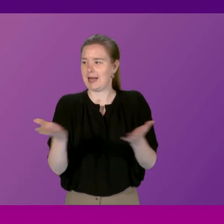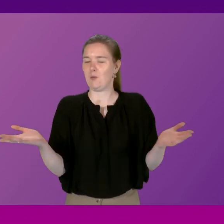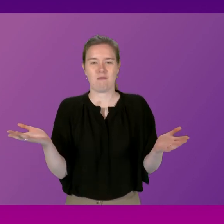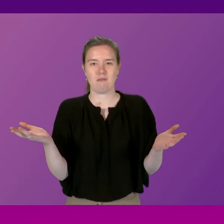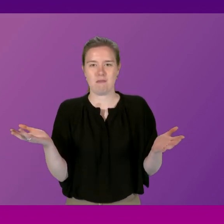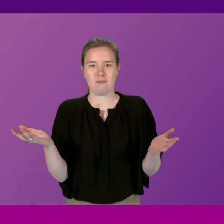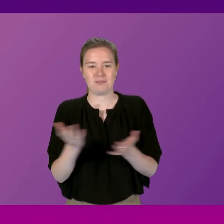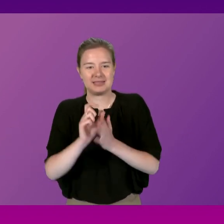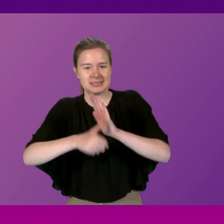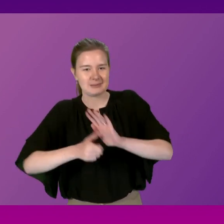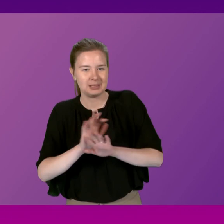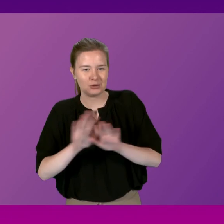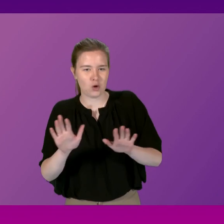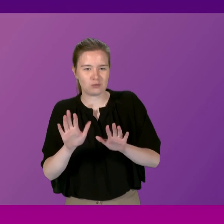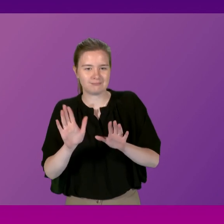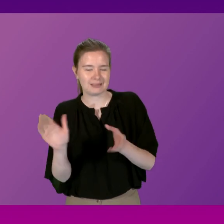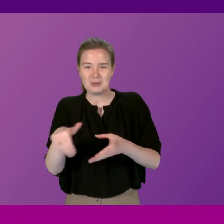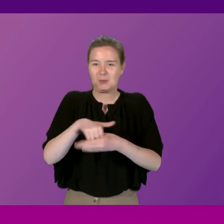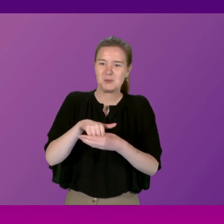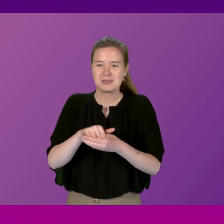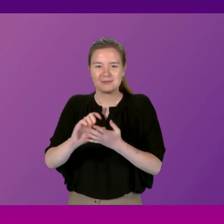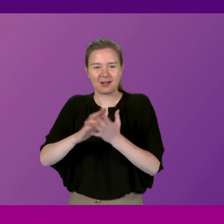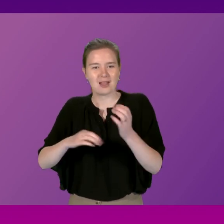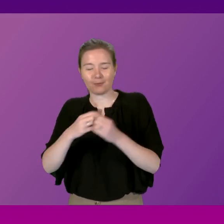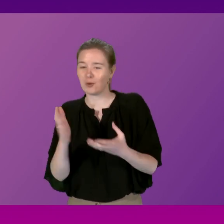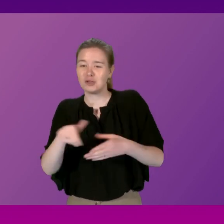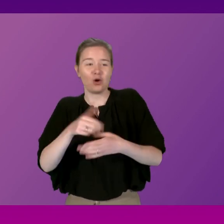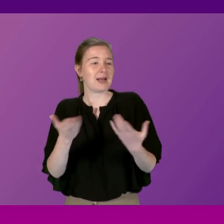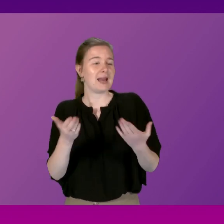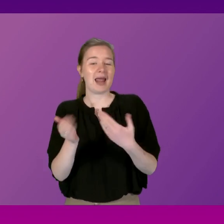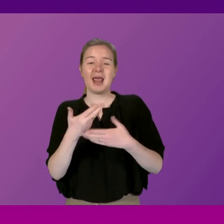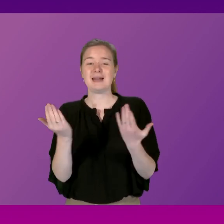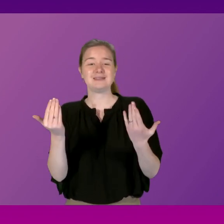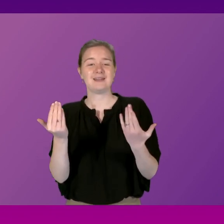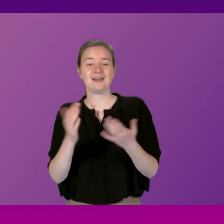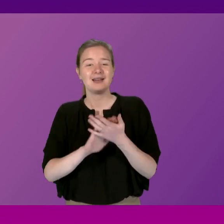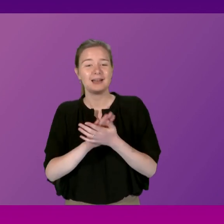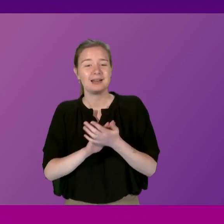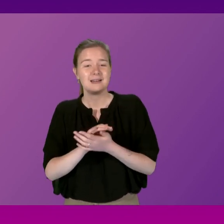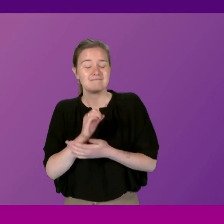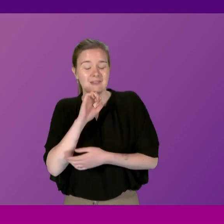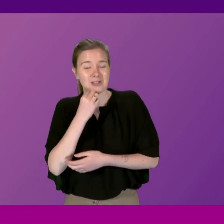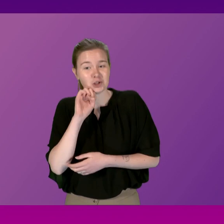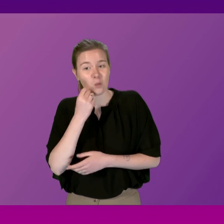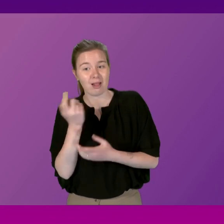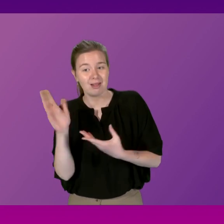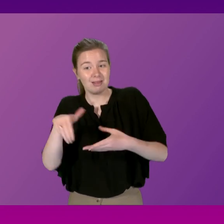Disability is not an exclusive club; people can join it any day, and, eventually, most of us will.